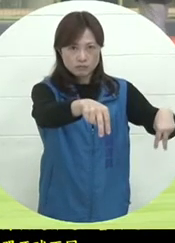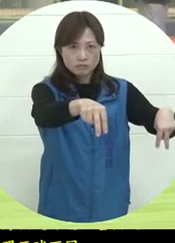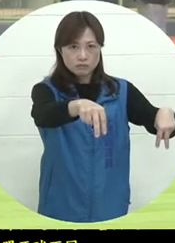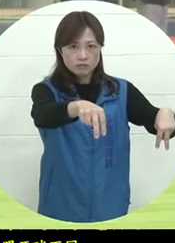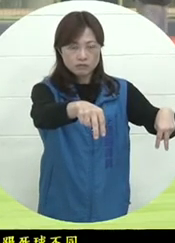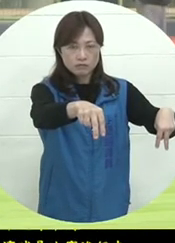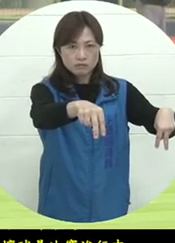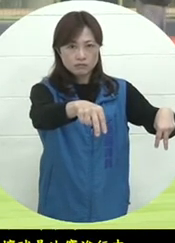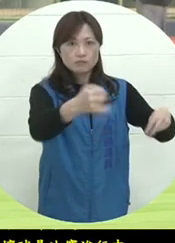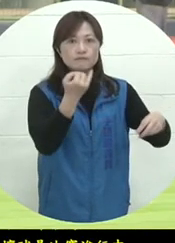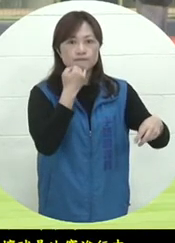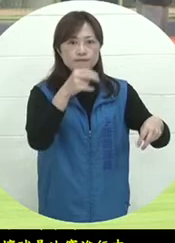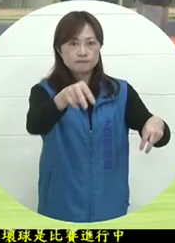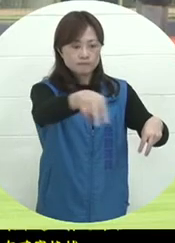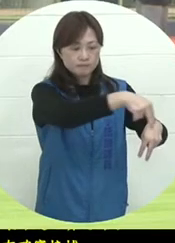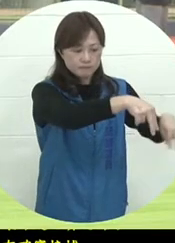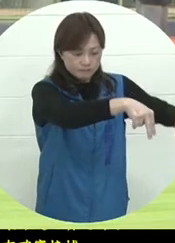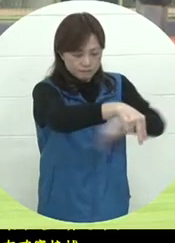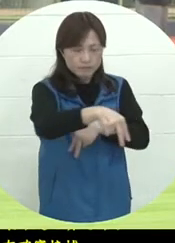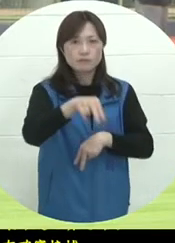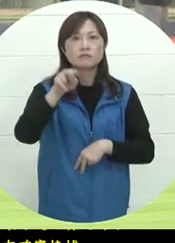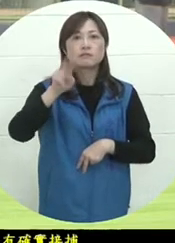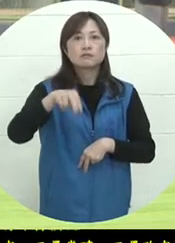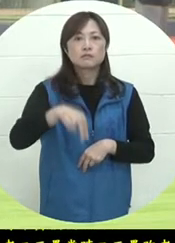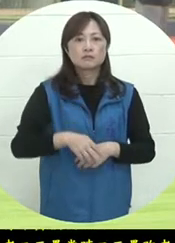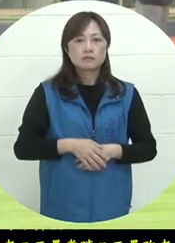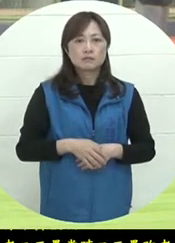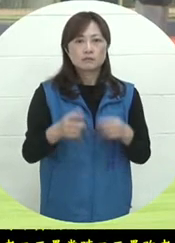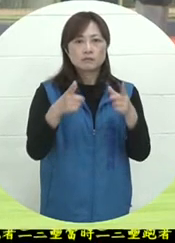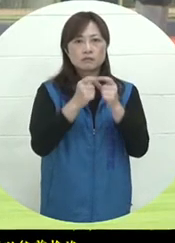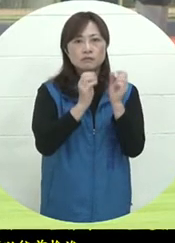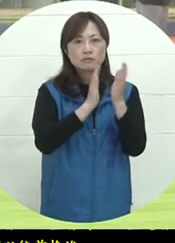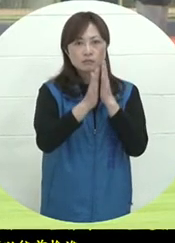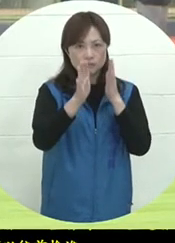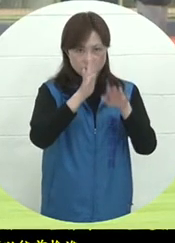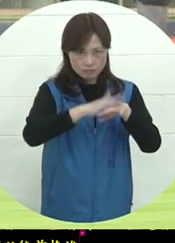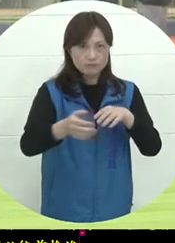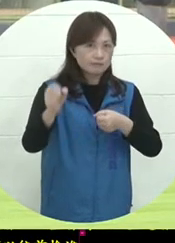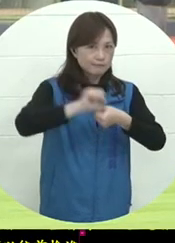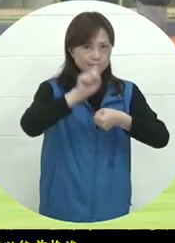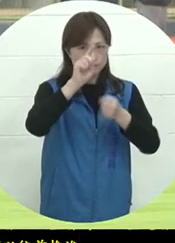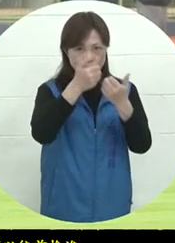second and third base. They can all advance forward. In this case, Japan is the Japanese team. One more point is a